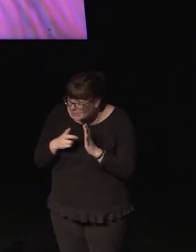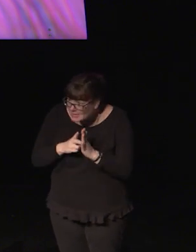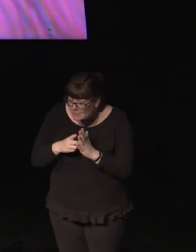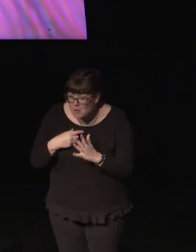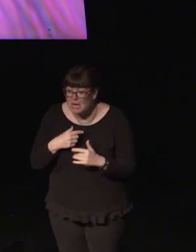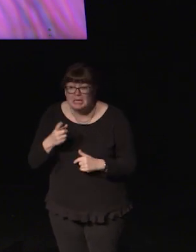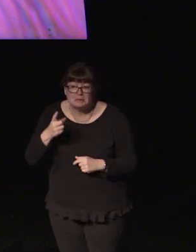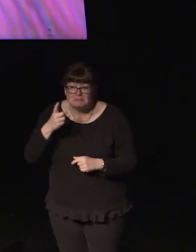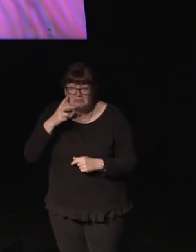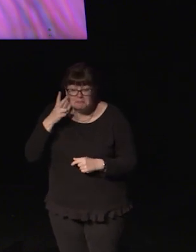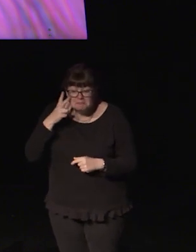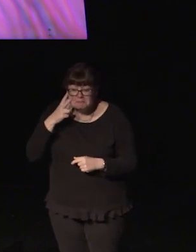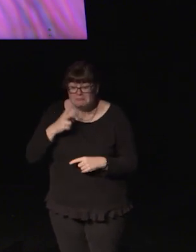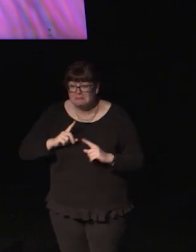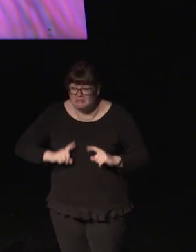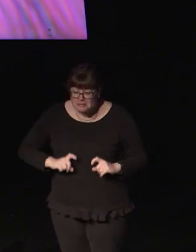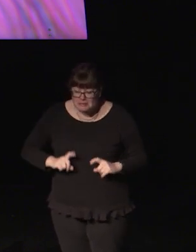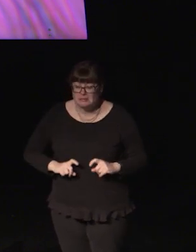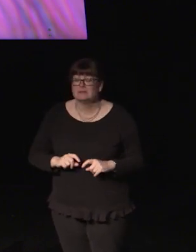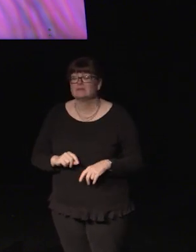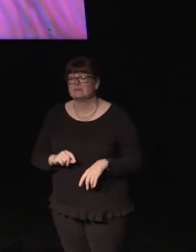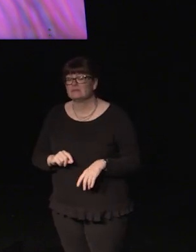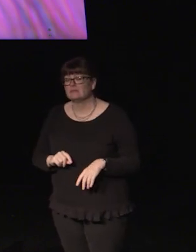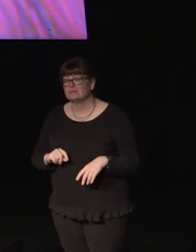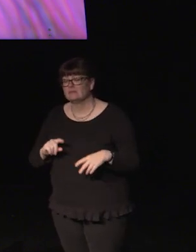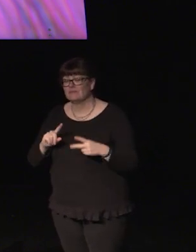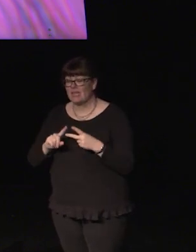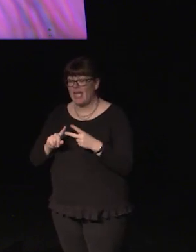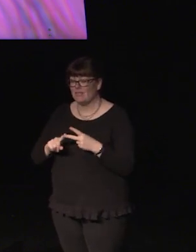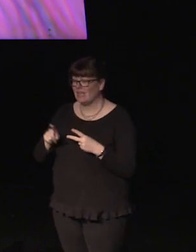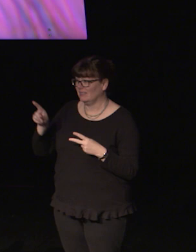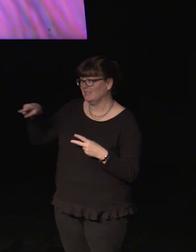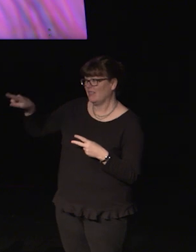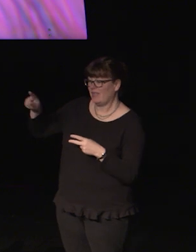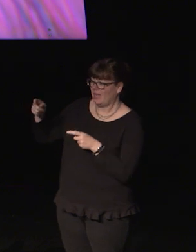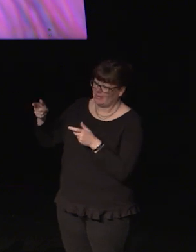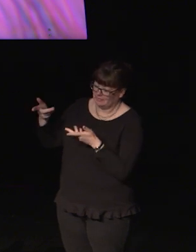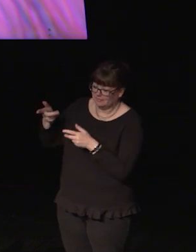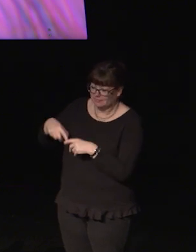And then there's also the realm that's a little outside of their control. Is pushback from the community